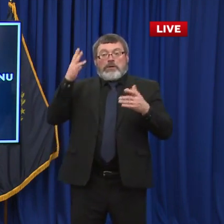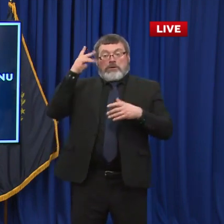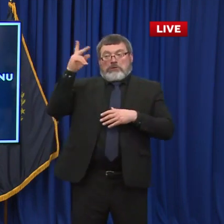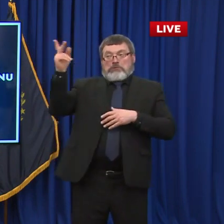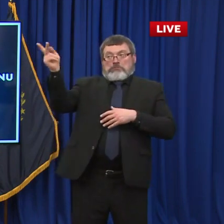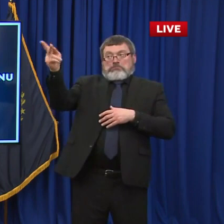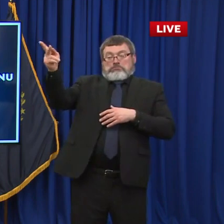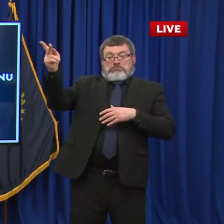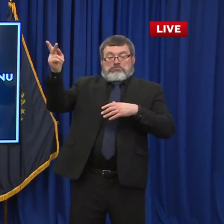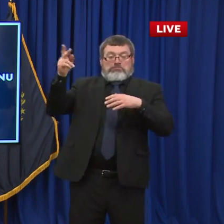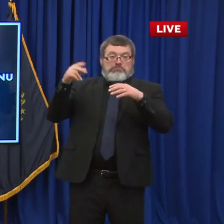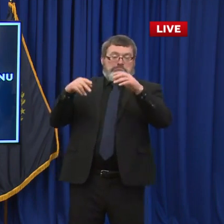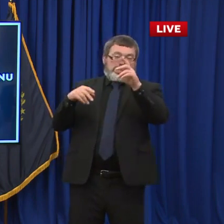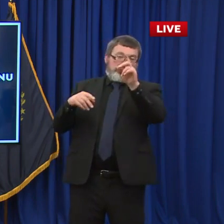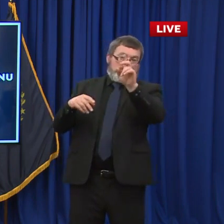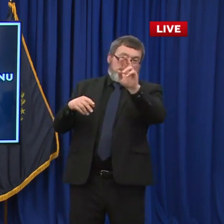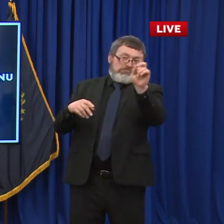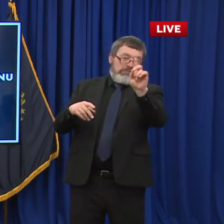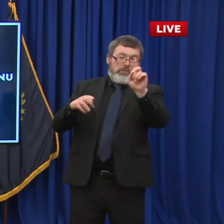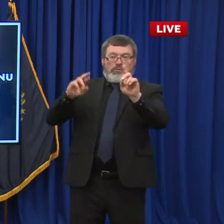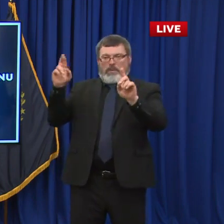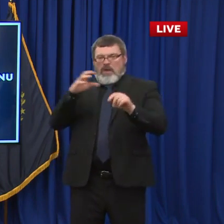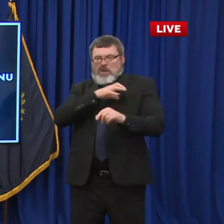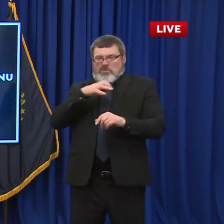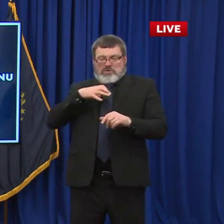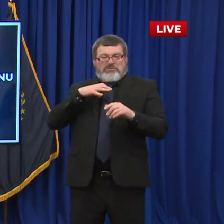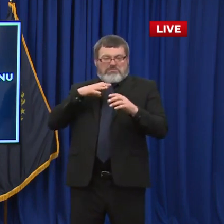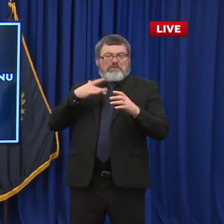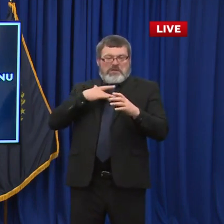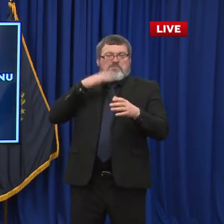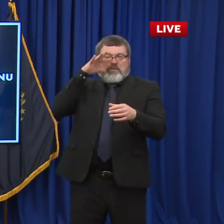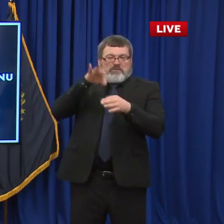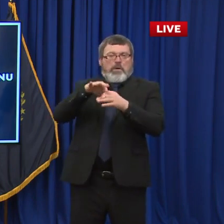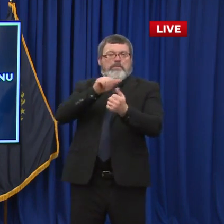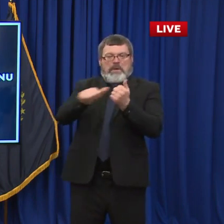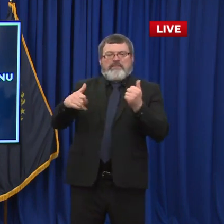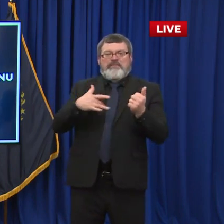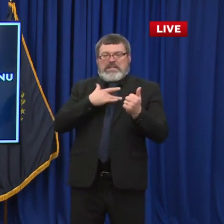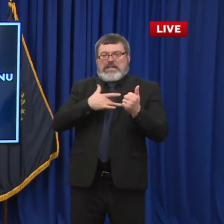THE GOOD NEWS IS IT LOOKS LIKE YOU HAVE ENOUGH BIPARTISAN SUPPORT TO GET SOMETHING DONE, WHICH IS GREAT.